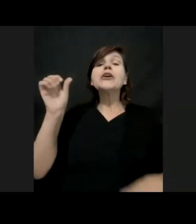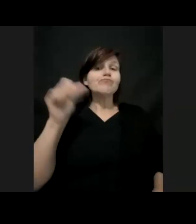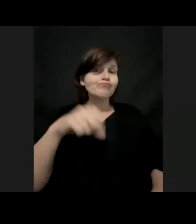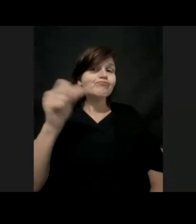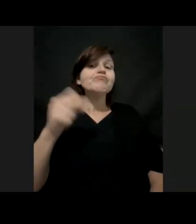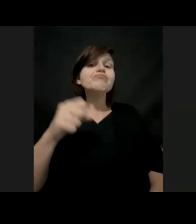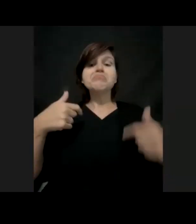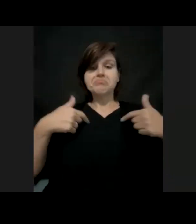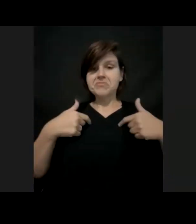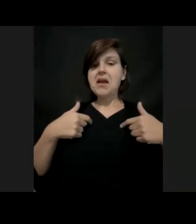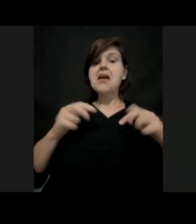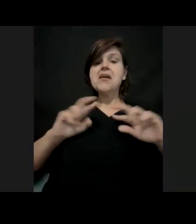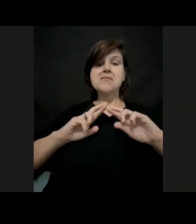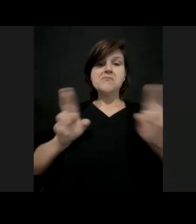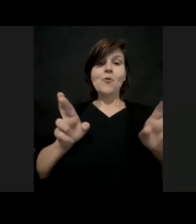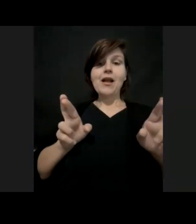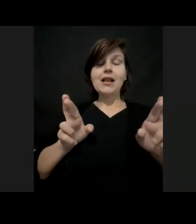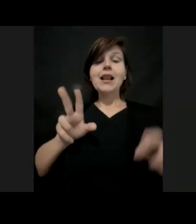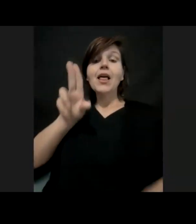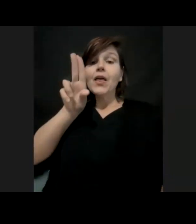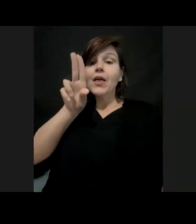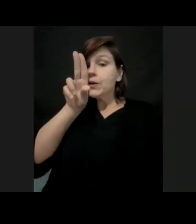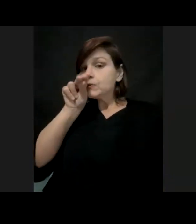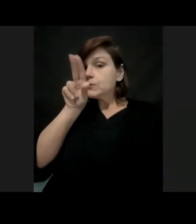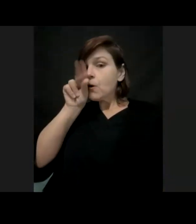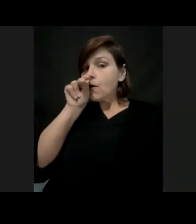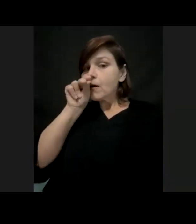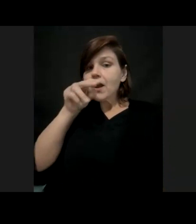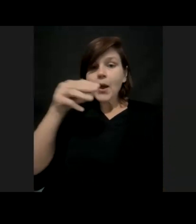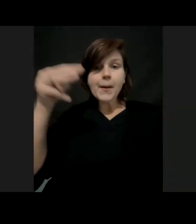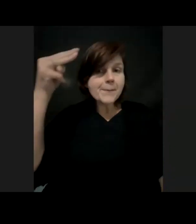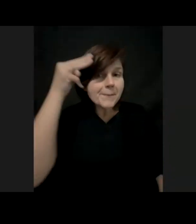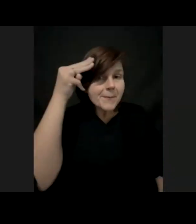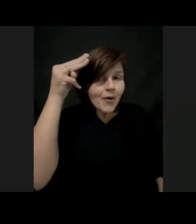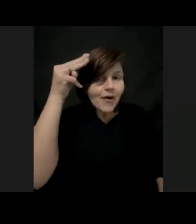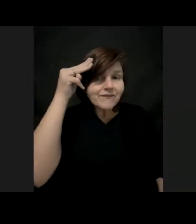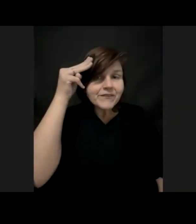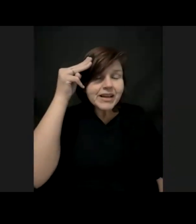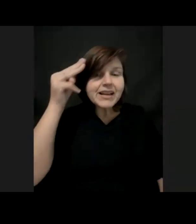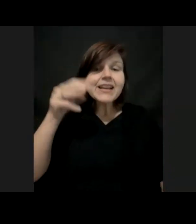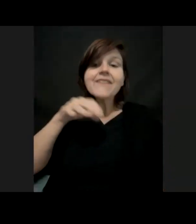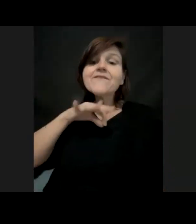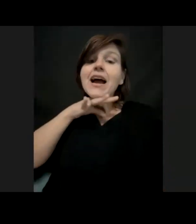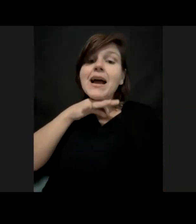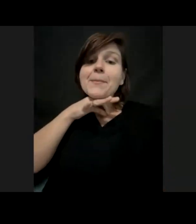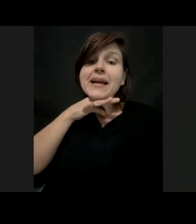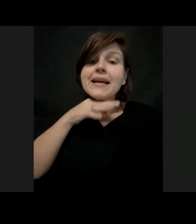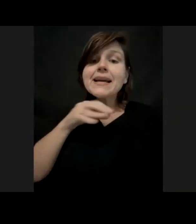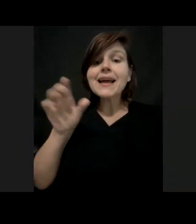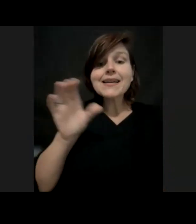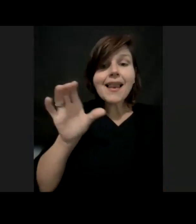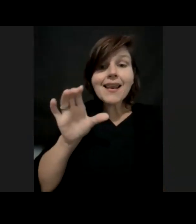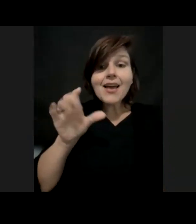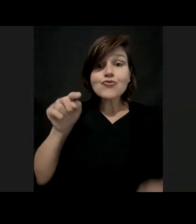“Danna Ducky, Marvin, and Fabby… and Callie, are you ready?” asked Fabby.